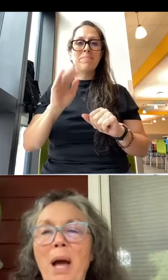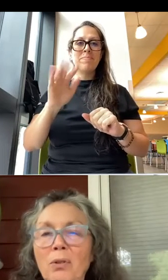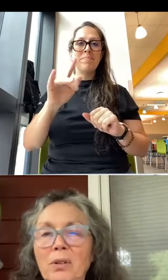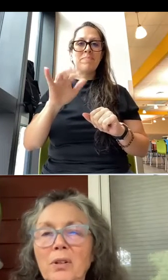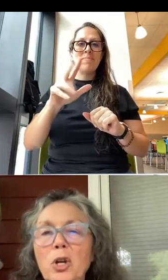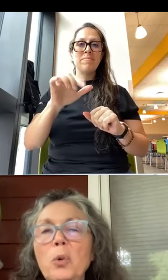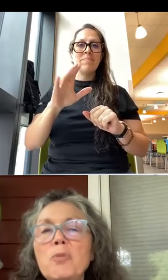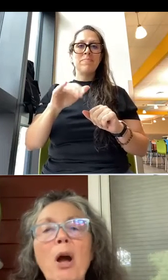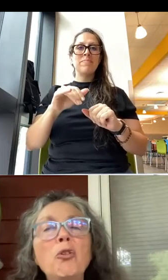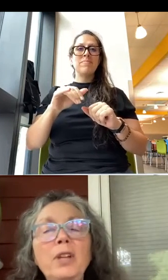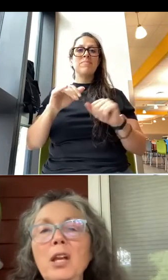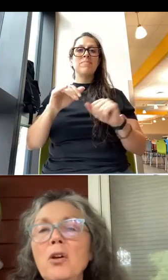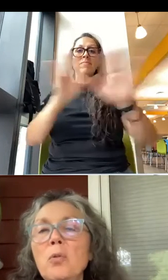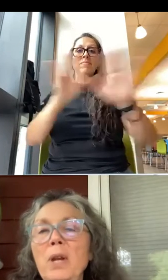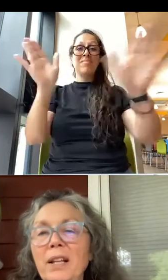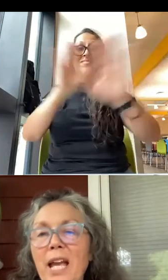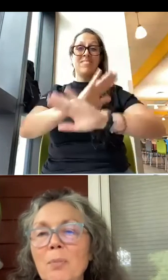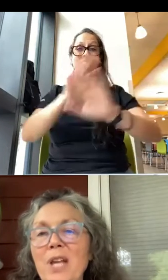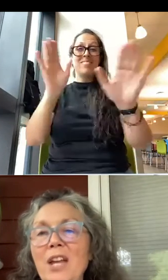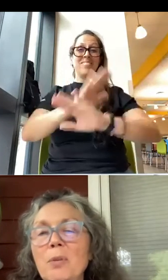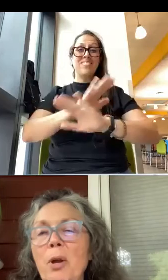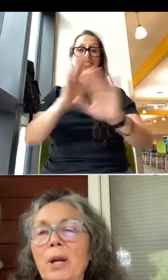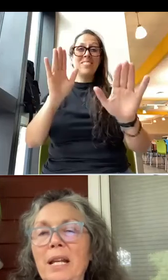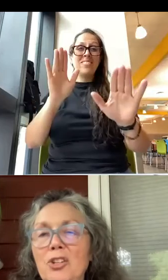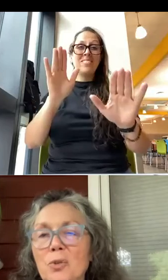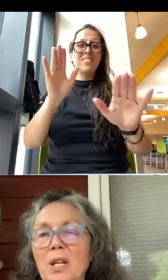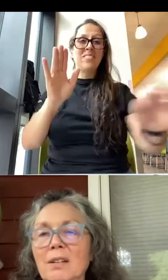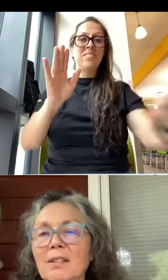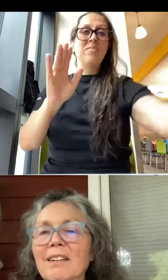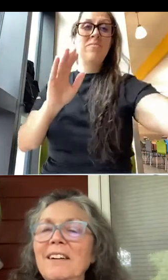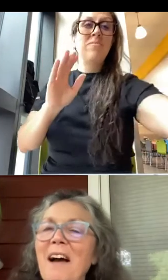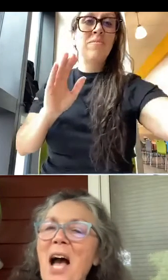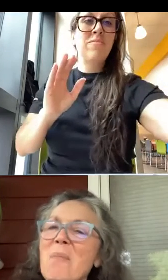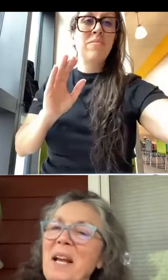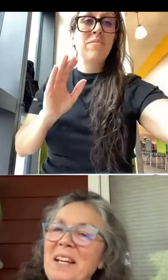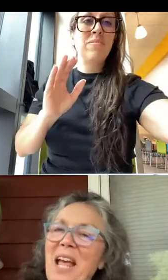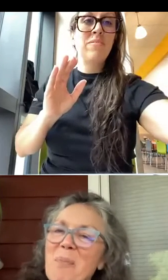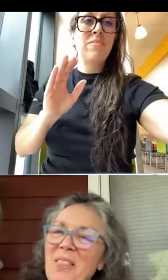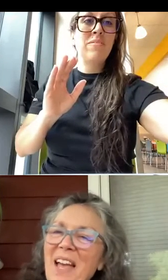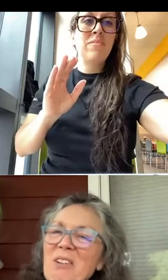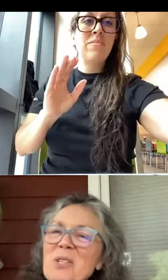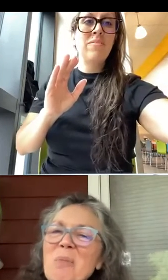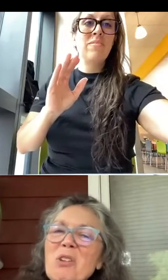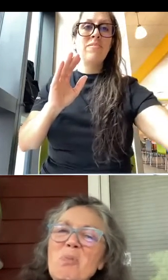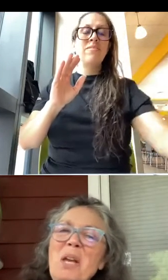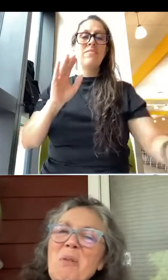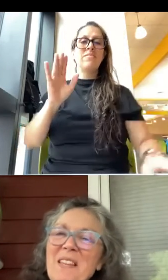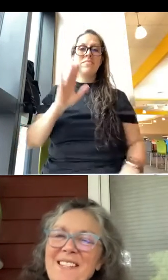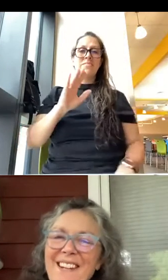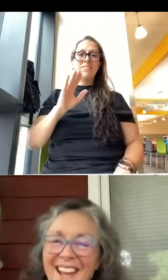Mountain, which powerfully reclaims Asian American history. Hi Micha and Emma! Thank you so much for being with us today!